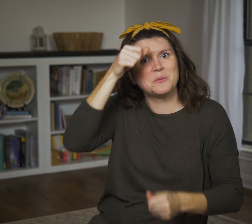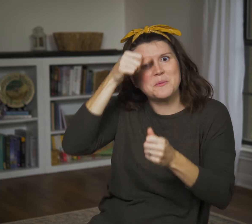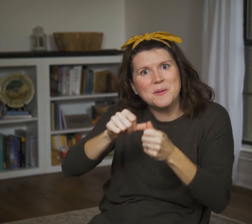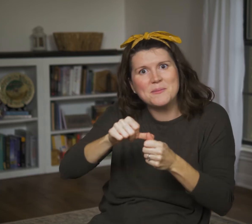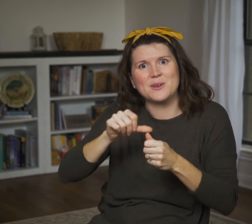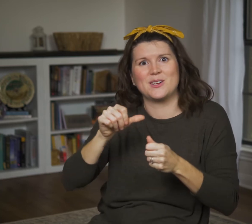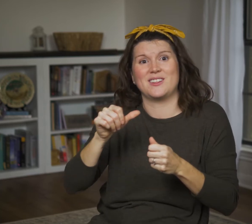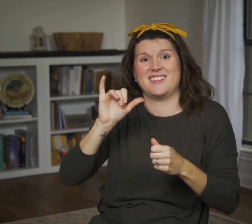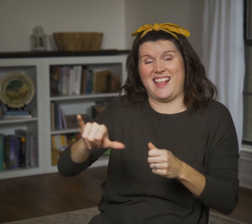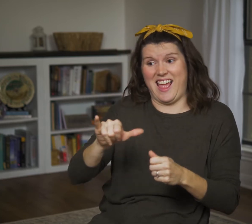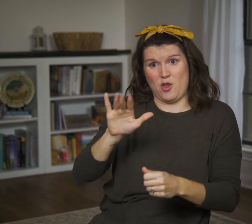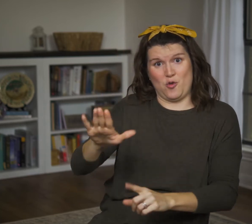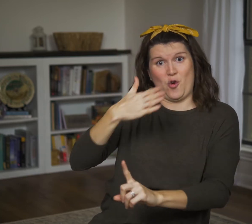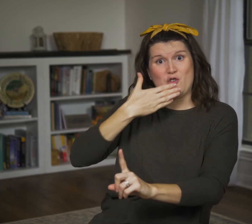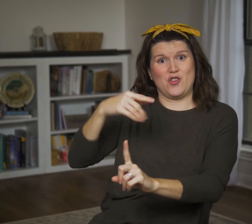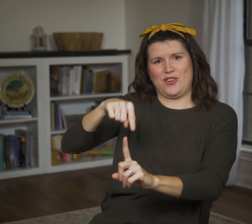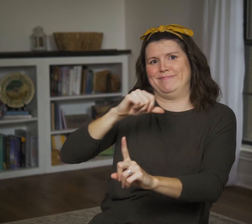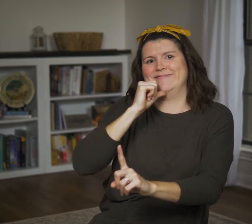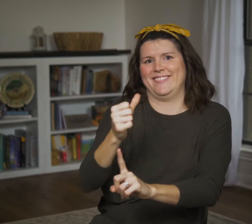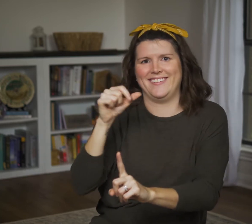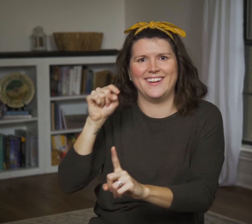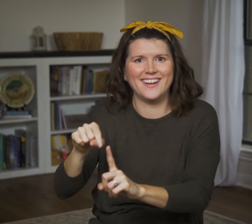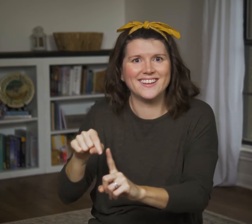he gives them a lengthy reminder of exactly how not good they really are